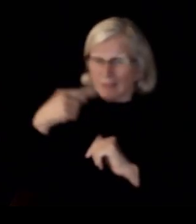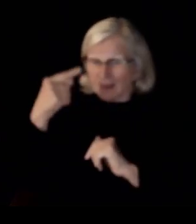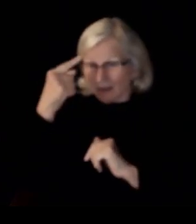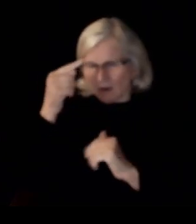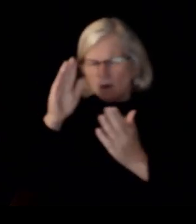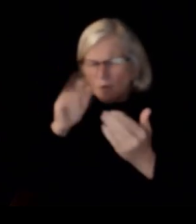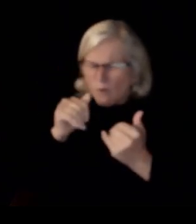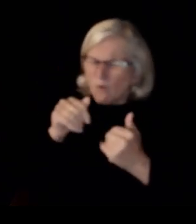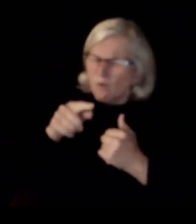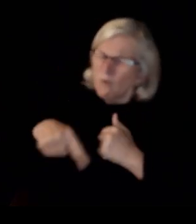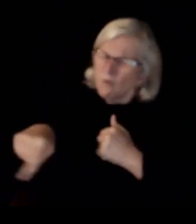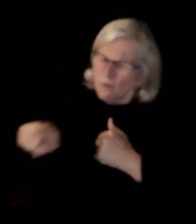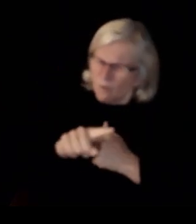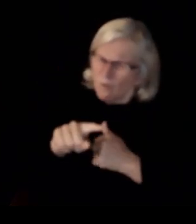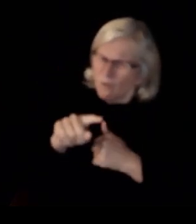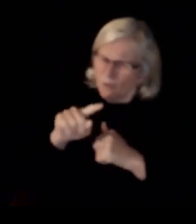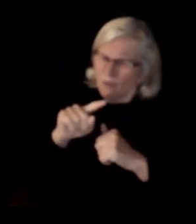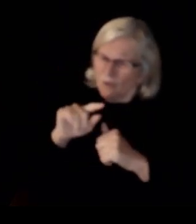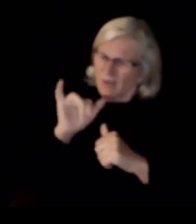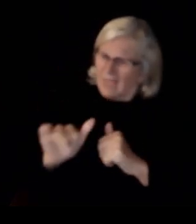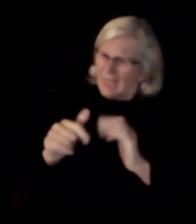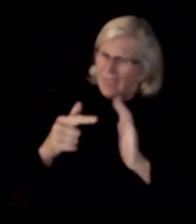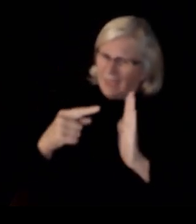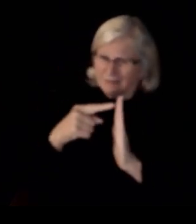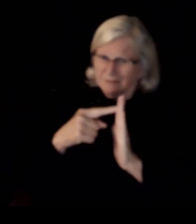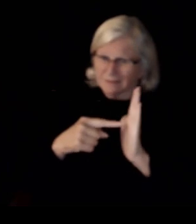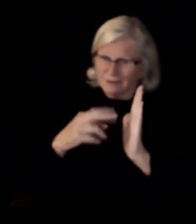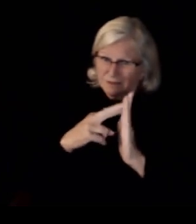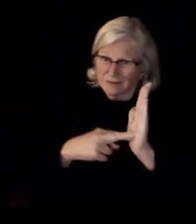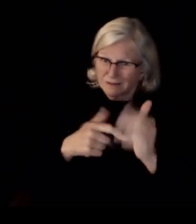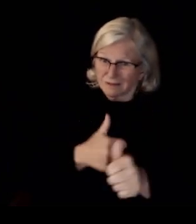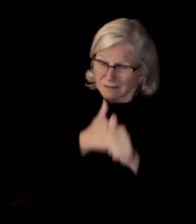the importance of this and comply with it. Businesses as Commissioner Grove mentioned